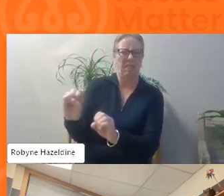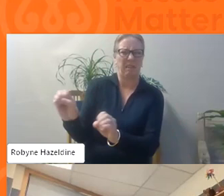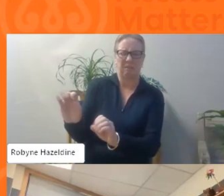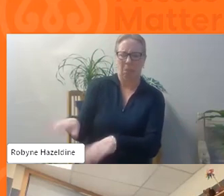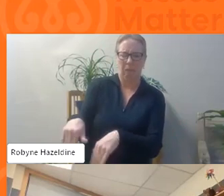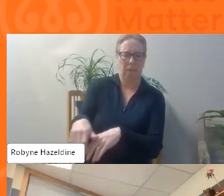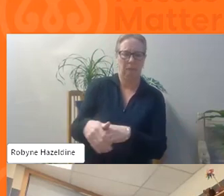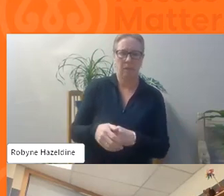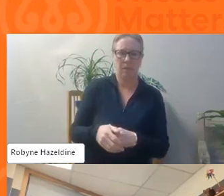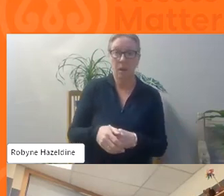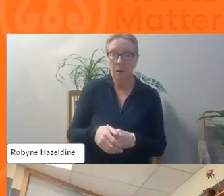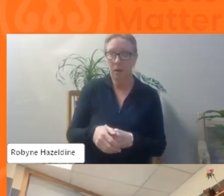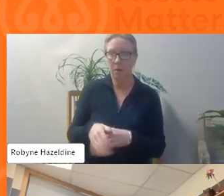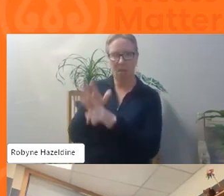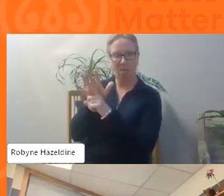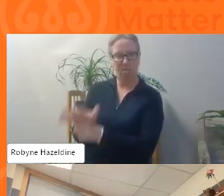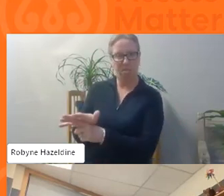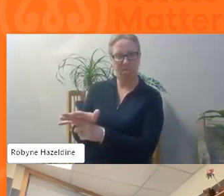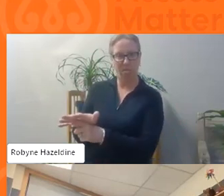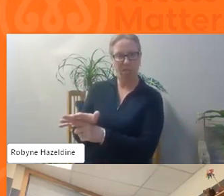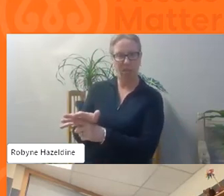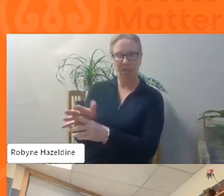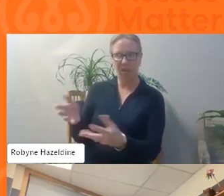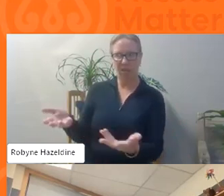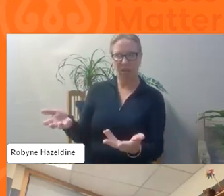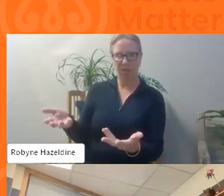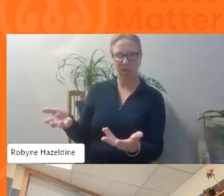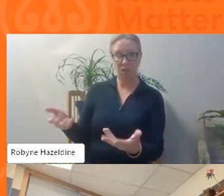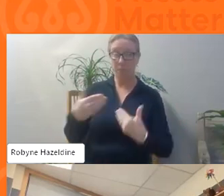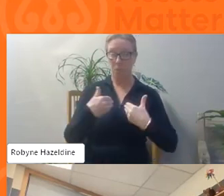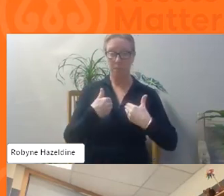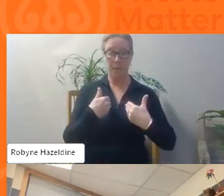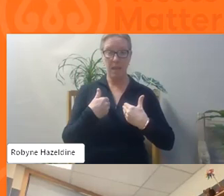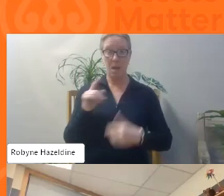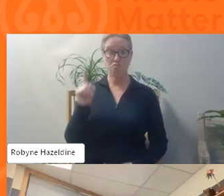It's very patronising. So for me as a principal I felt I had to